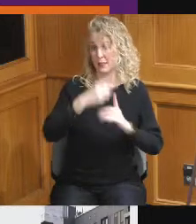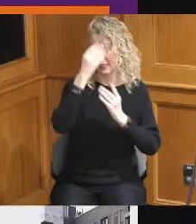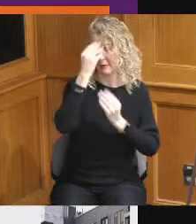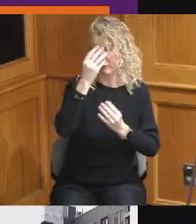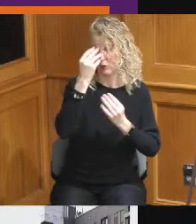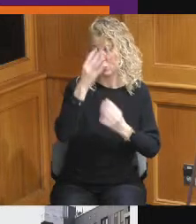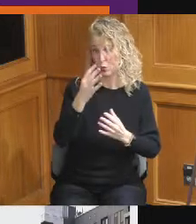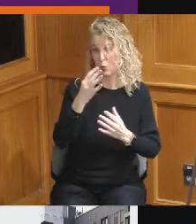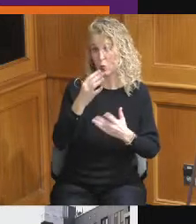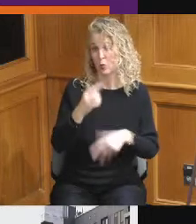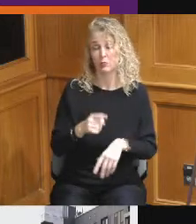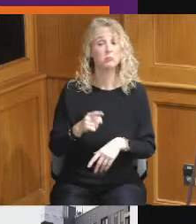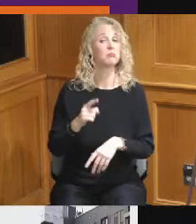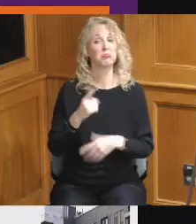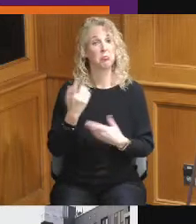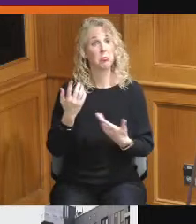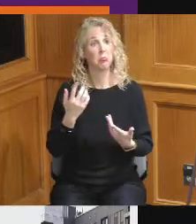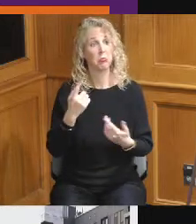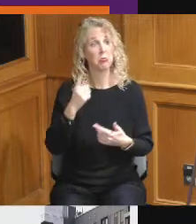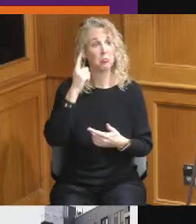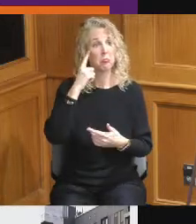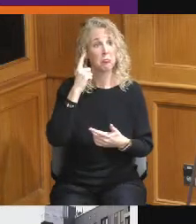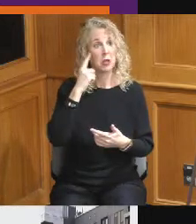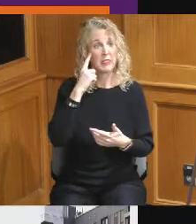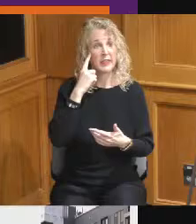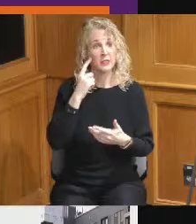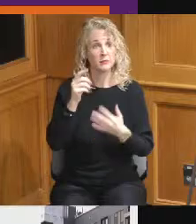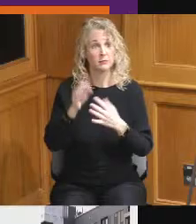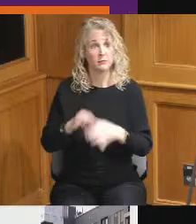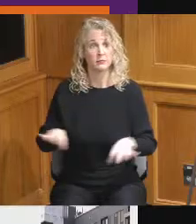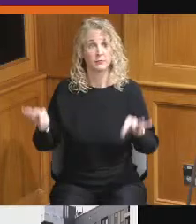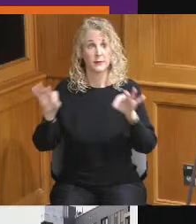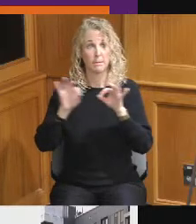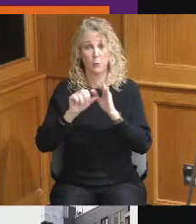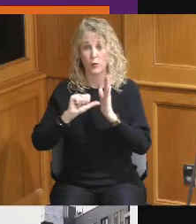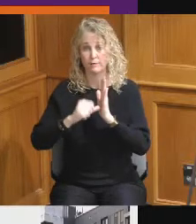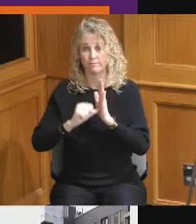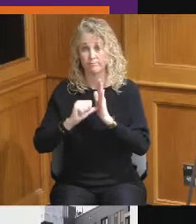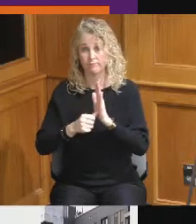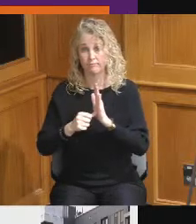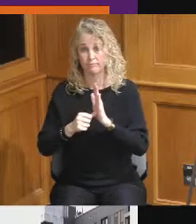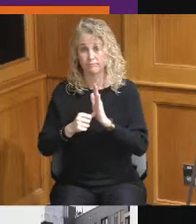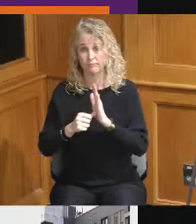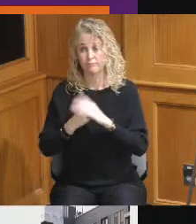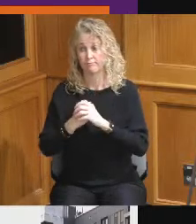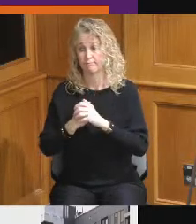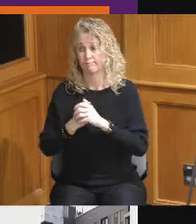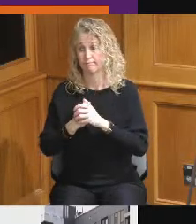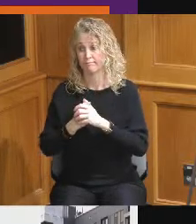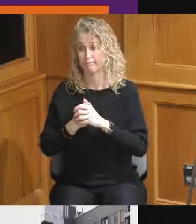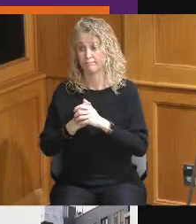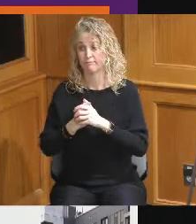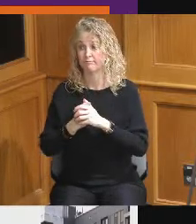that I think is worth highlighting and I think really what all three of these are as examples